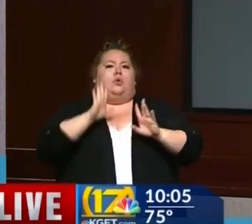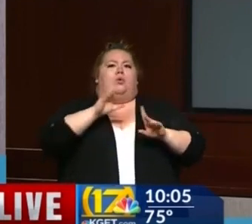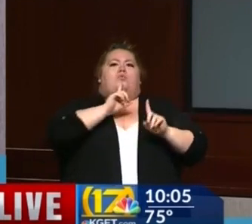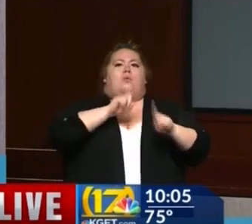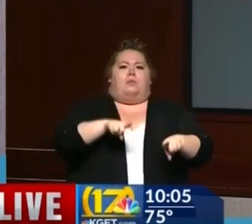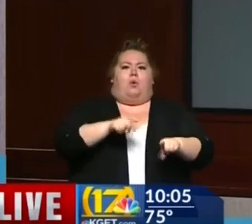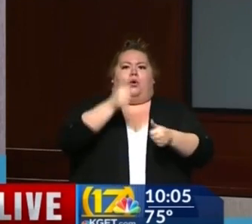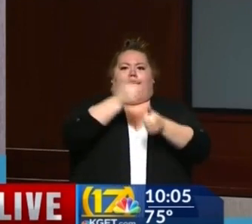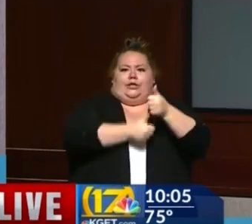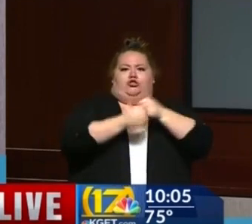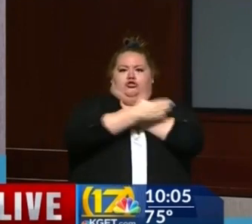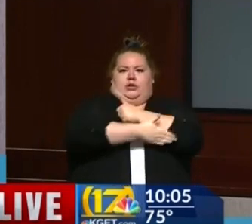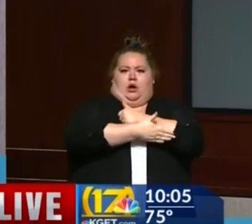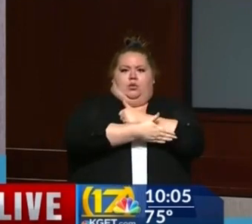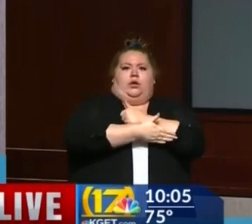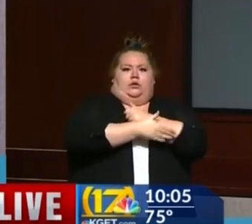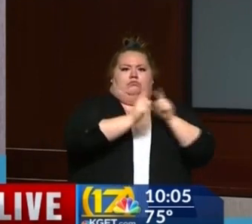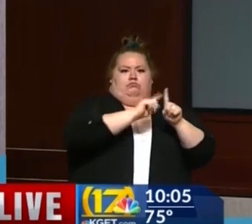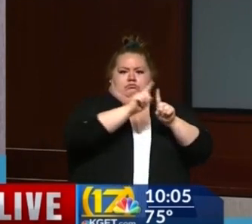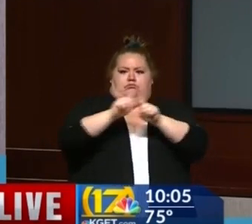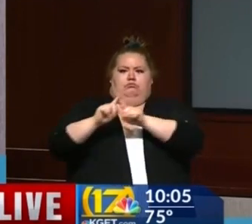THE STATE NOW RUNS THIS DATA